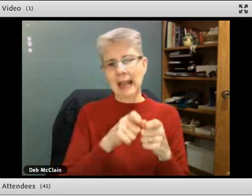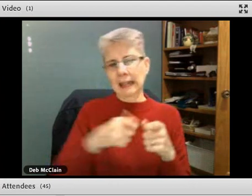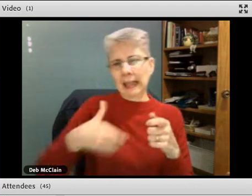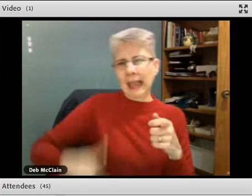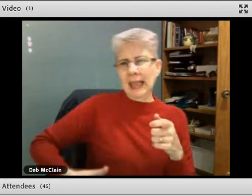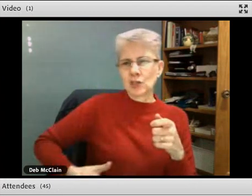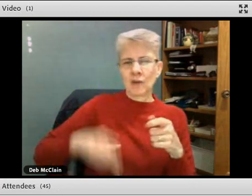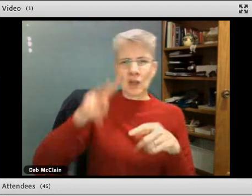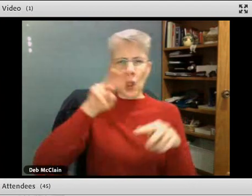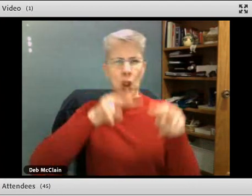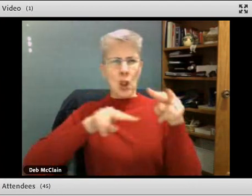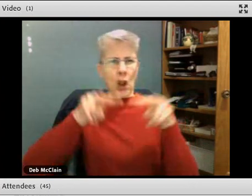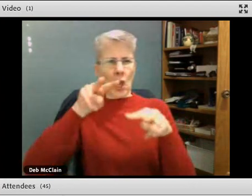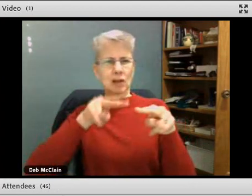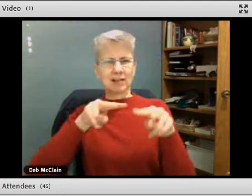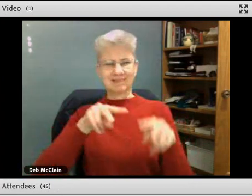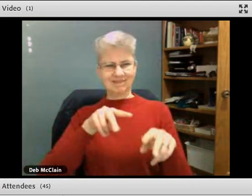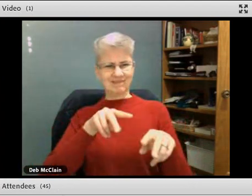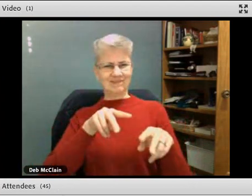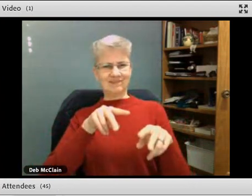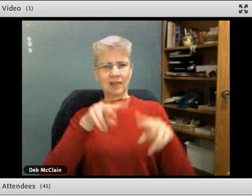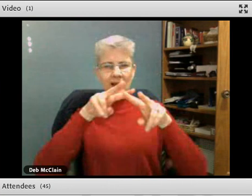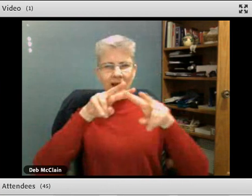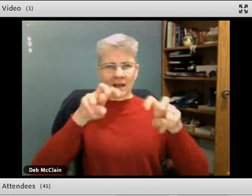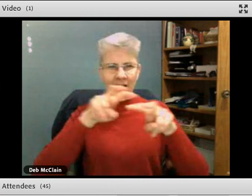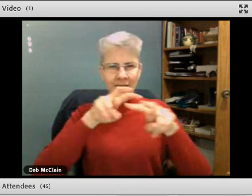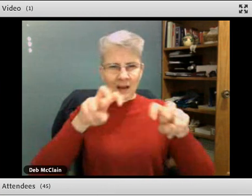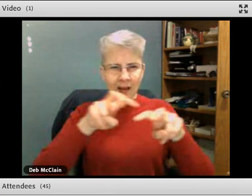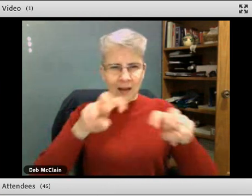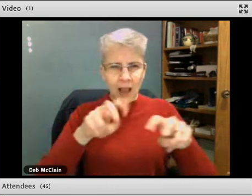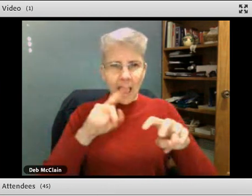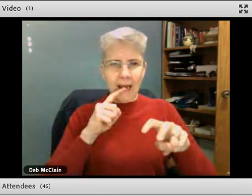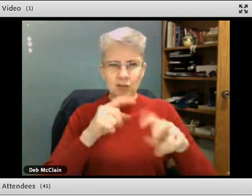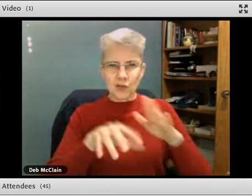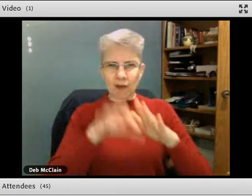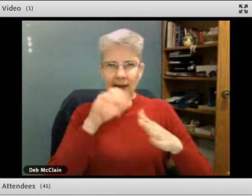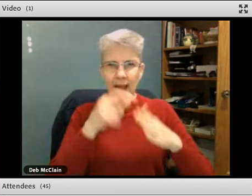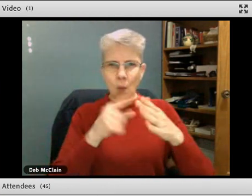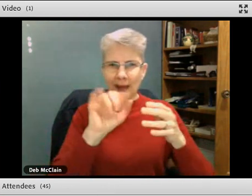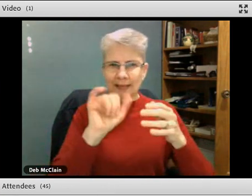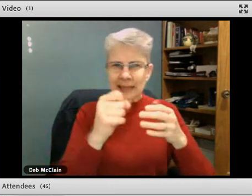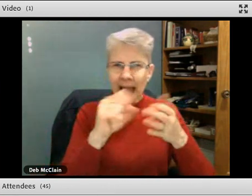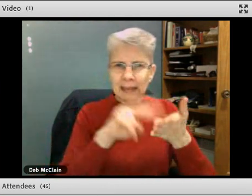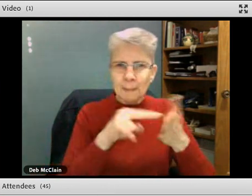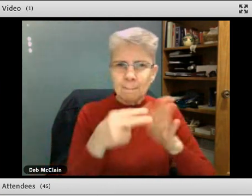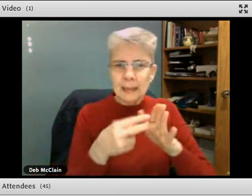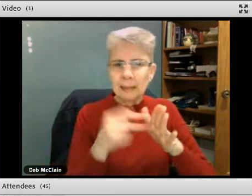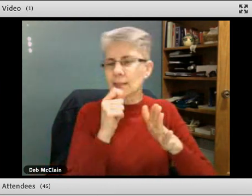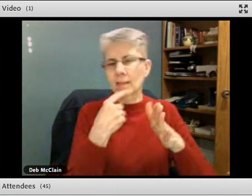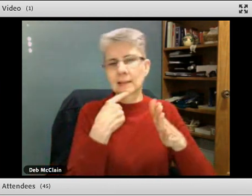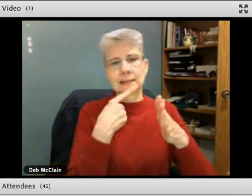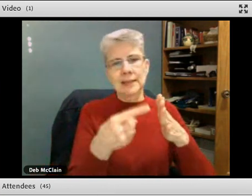You have to find out what those tags mean. The tags are not going to tell you by themselves.